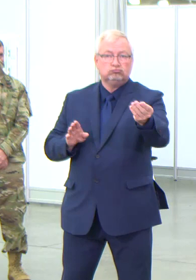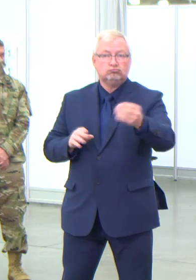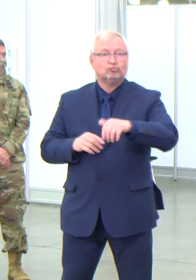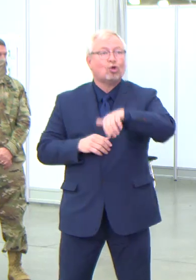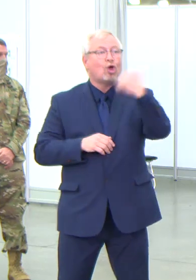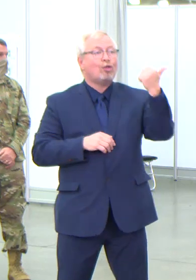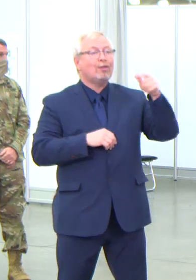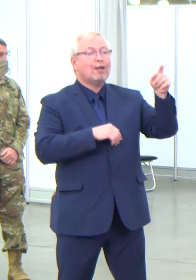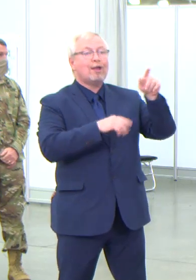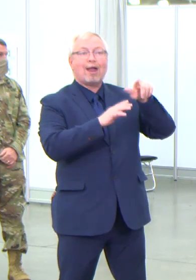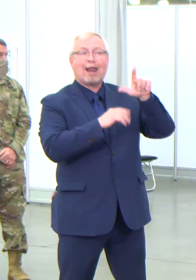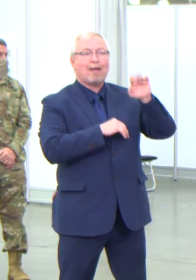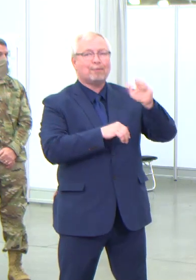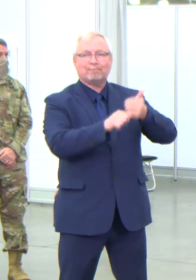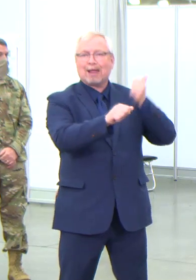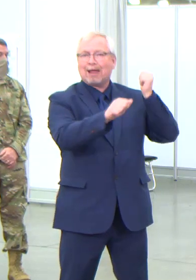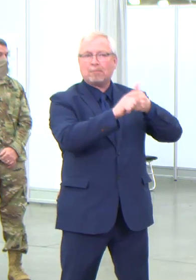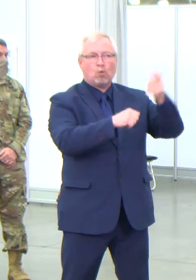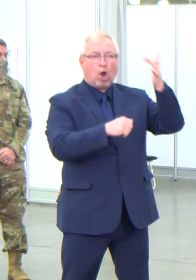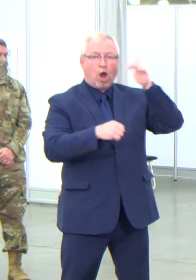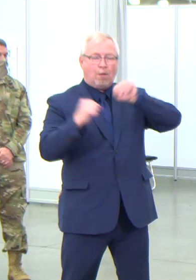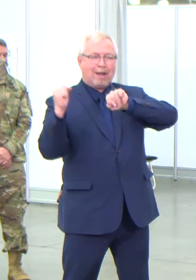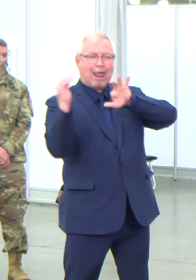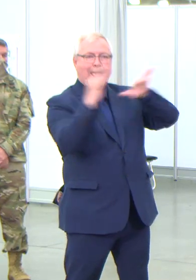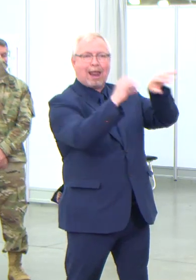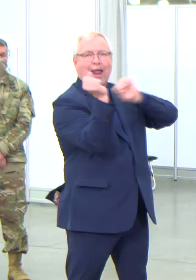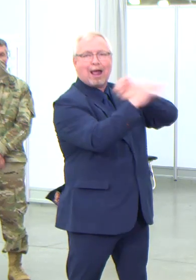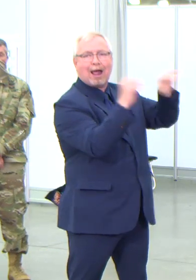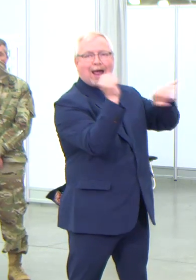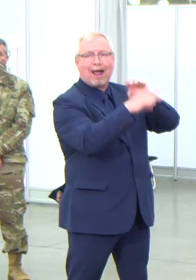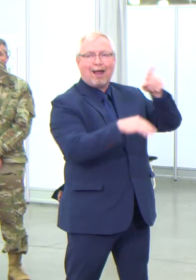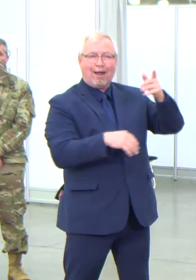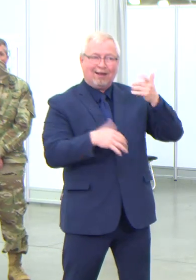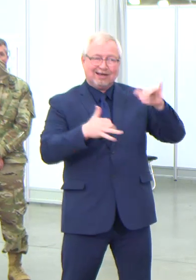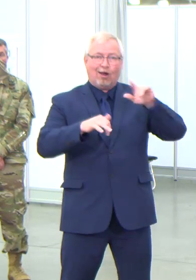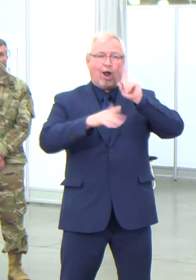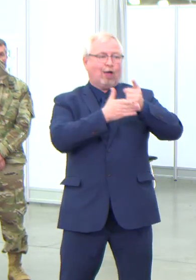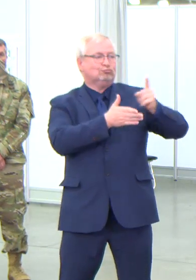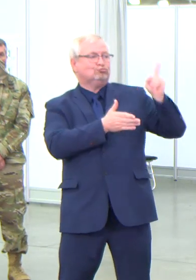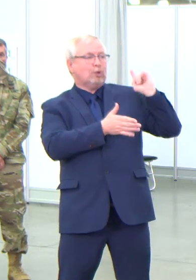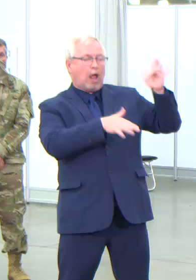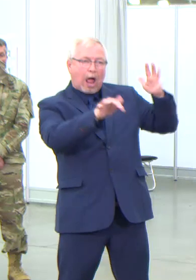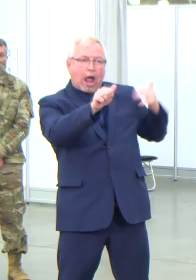have had a backlog and they were taking up to a week. I think they're now catching up to speed.